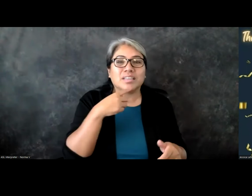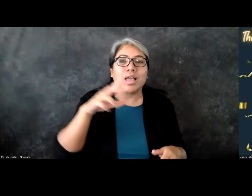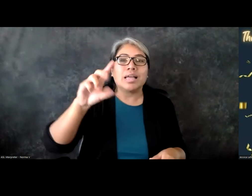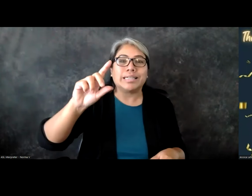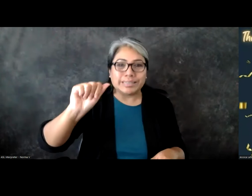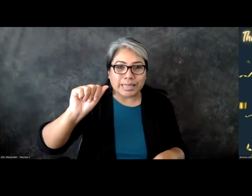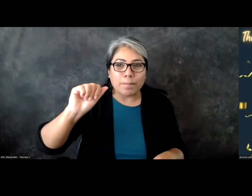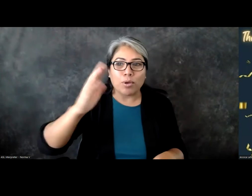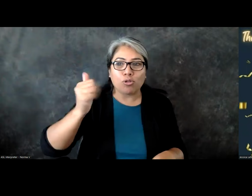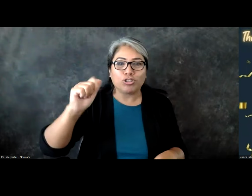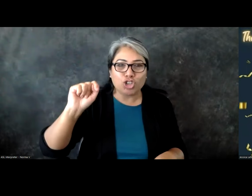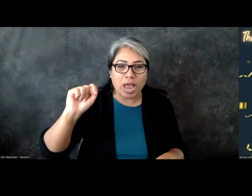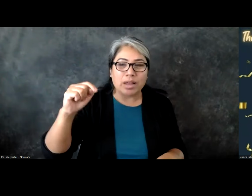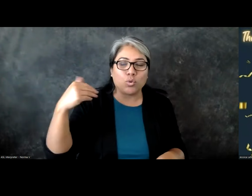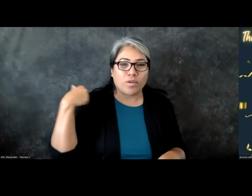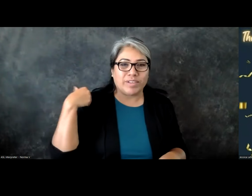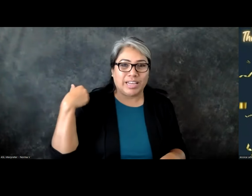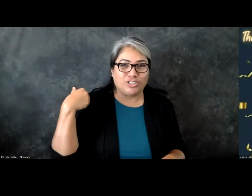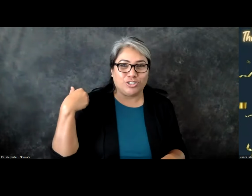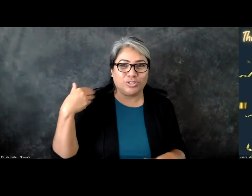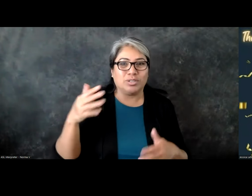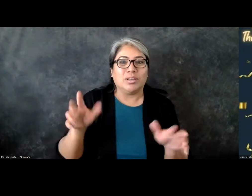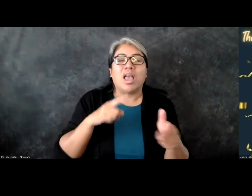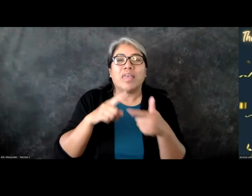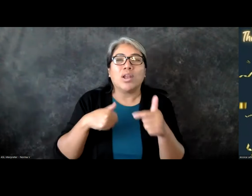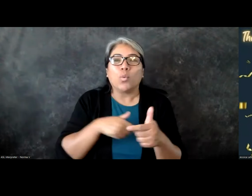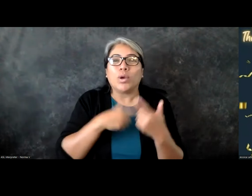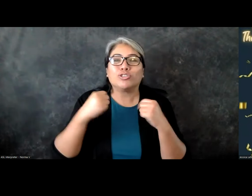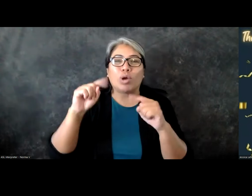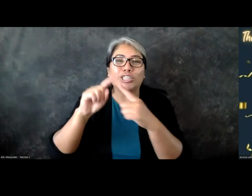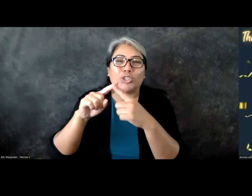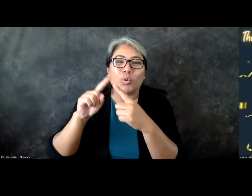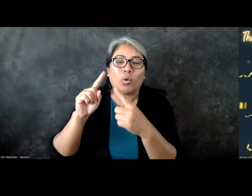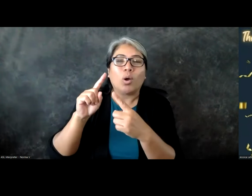or video symbol and you should be able to choose to disable